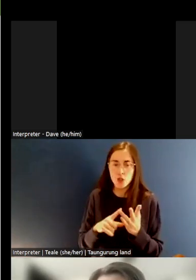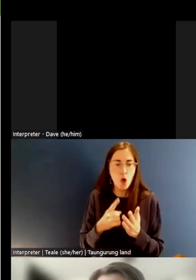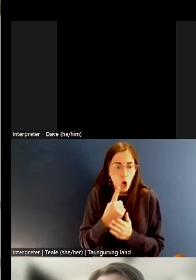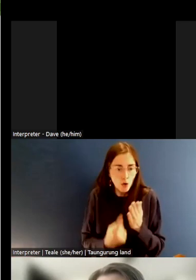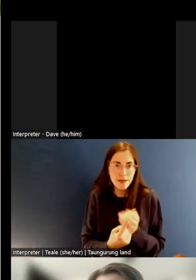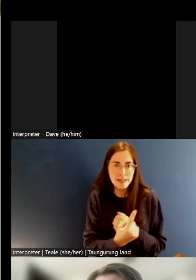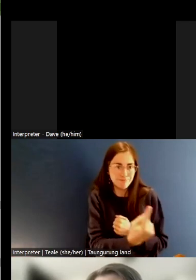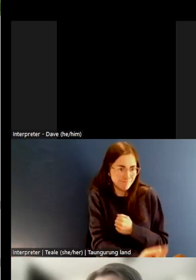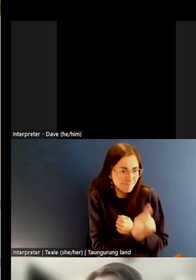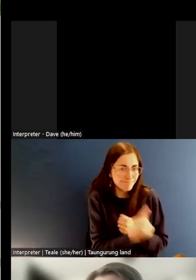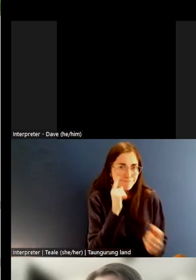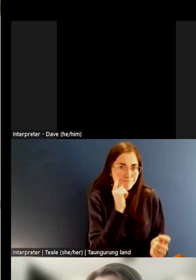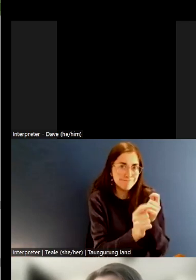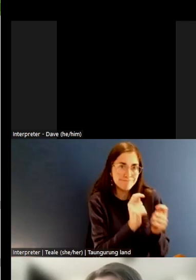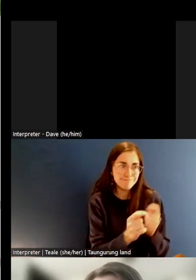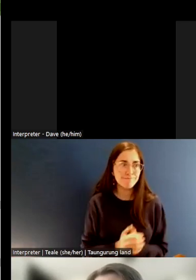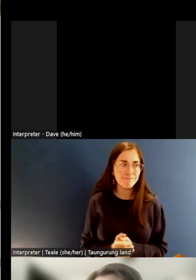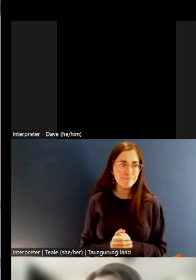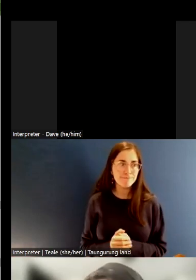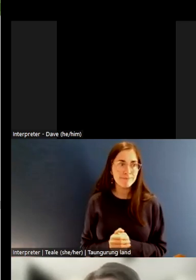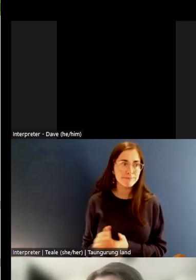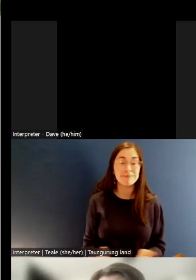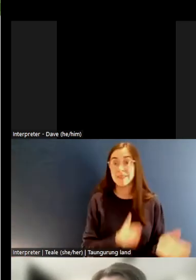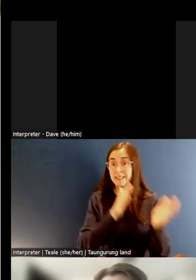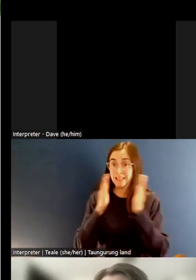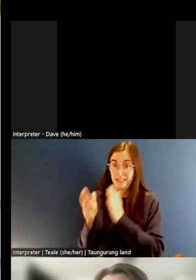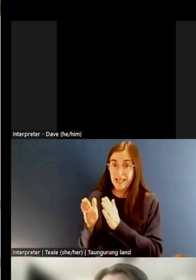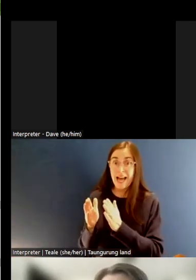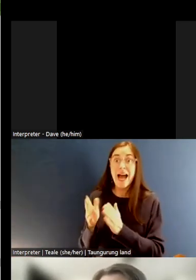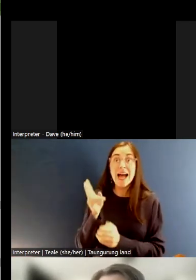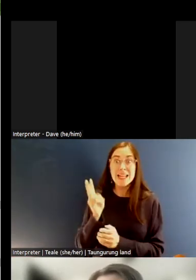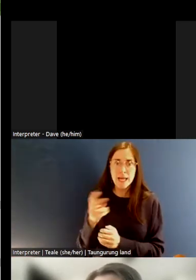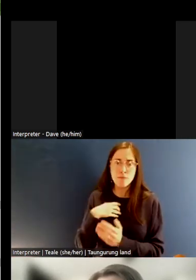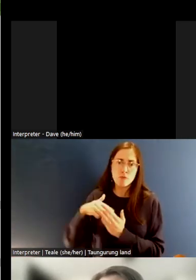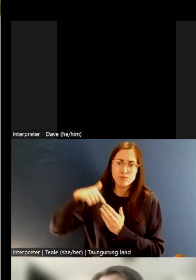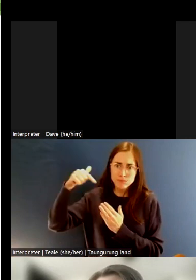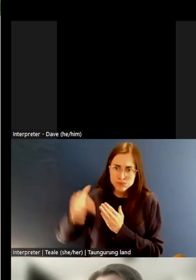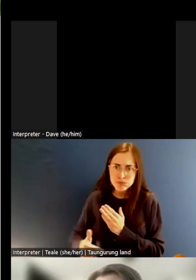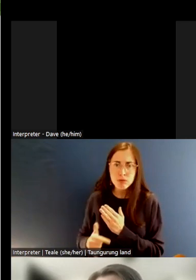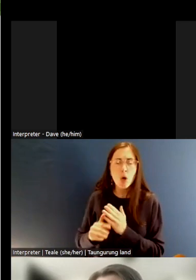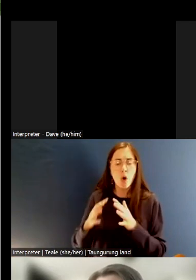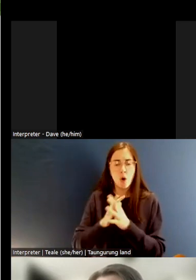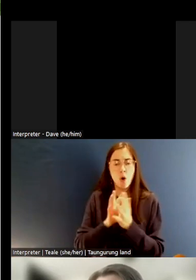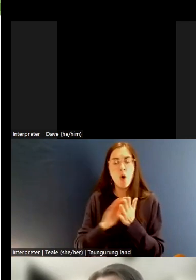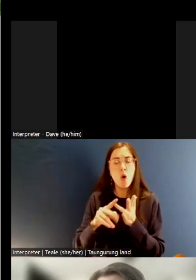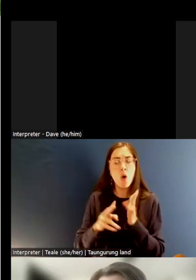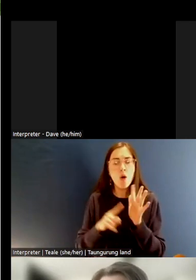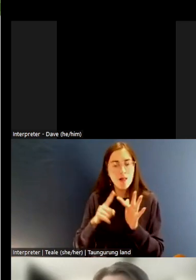And then the next level of detailed testing is the whole exome and whole genome sequencing.